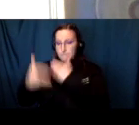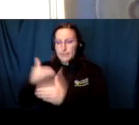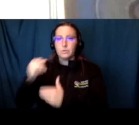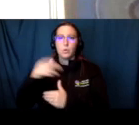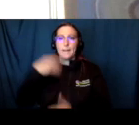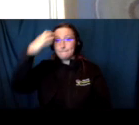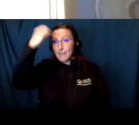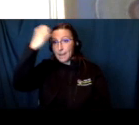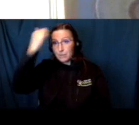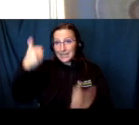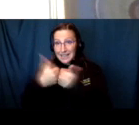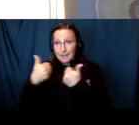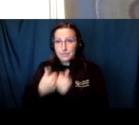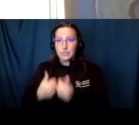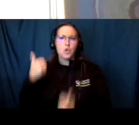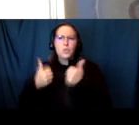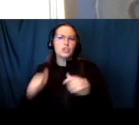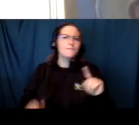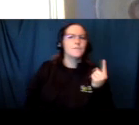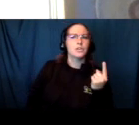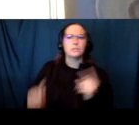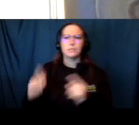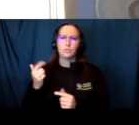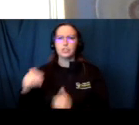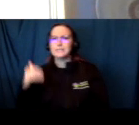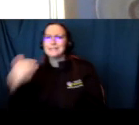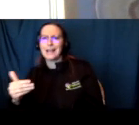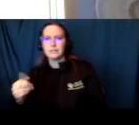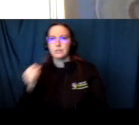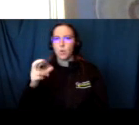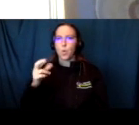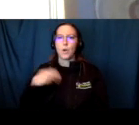which came first which came next or auditory patterning